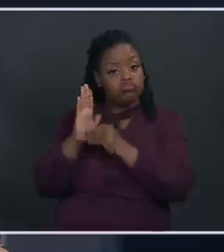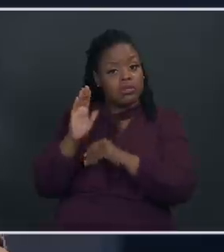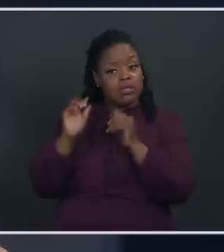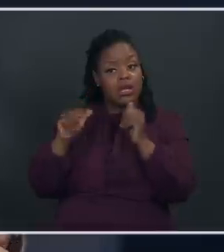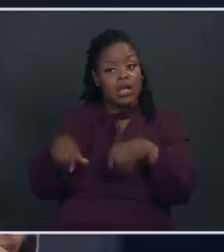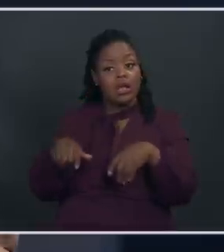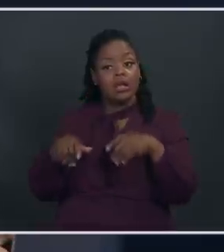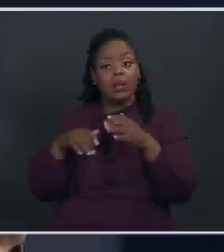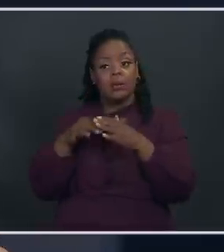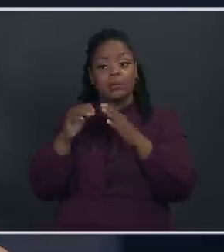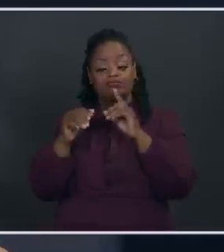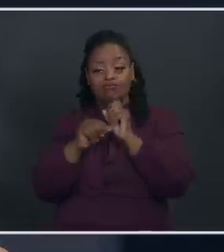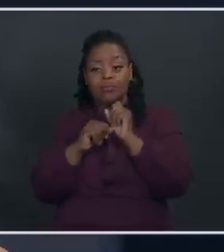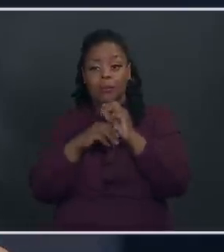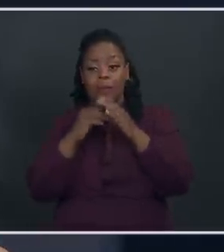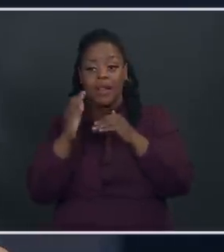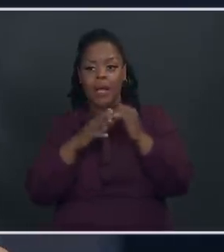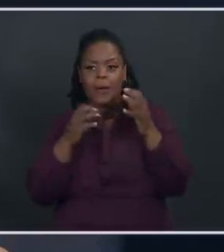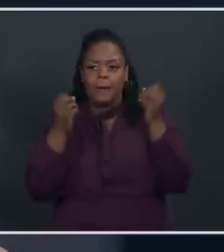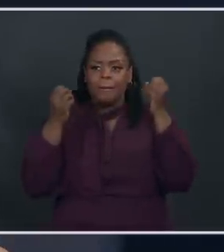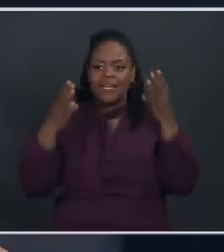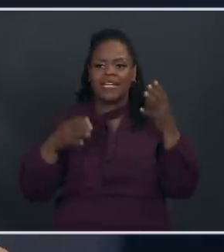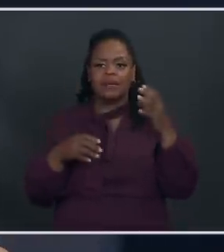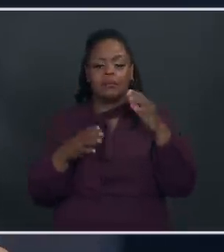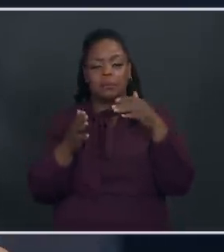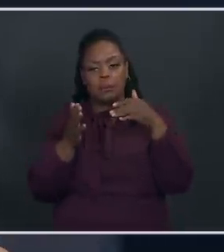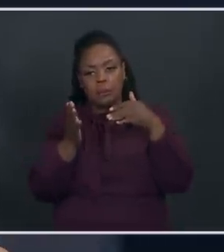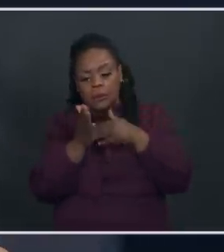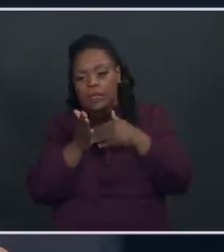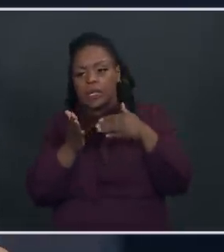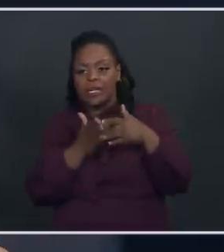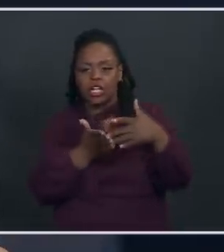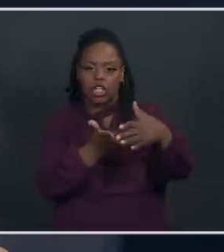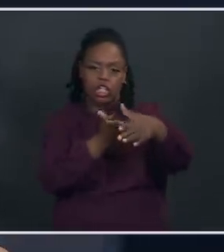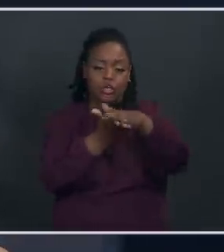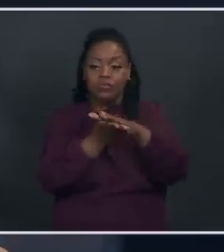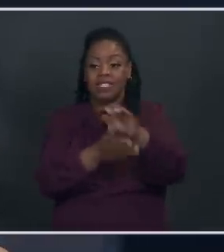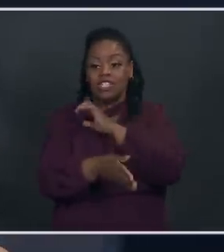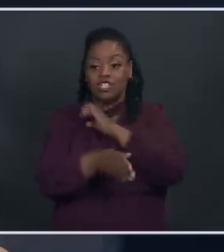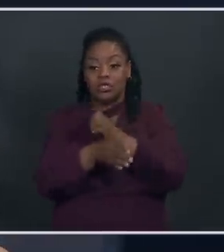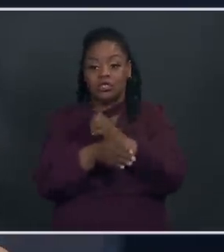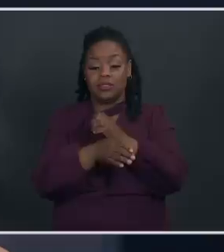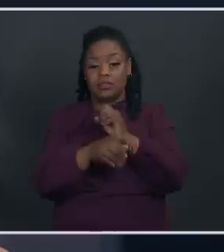And all of a sudden, the question won't be whether the private sector is going to buy into it;